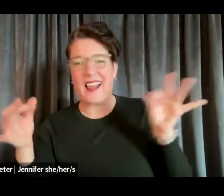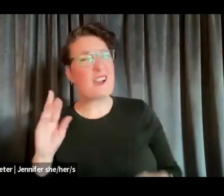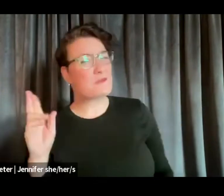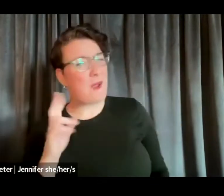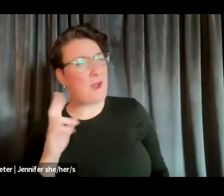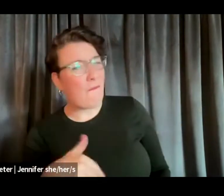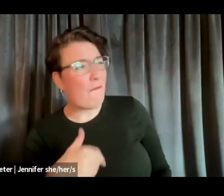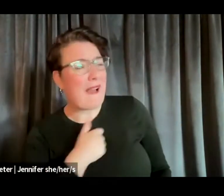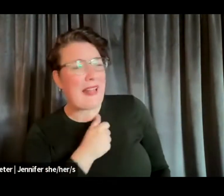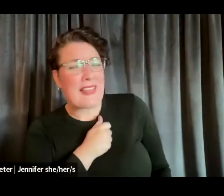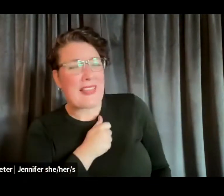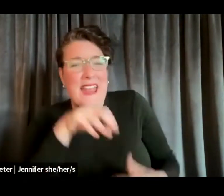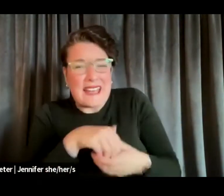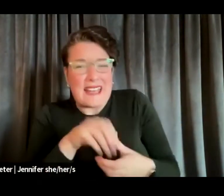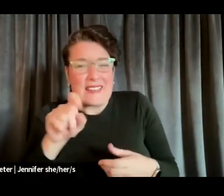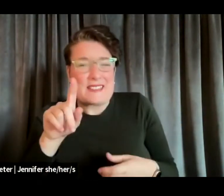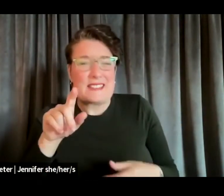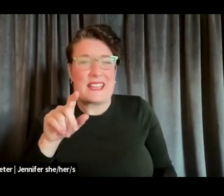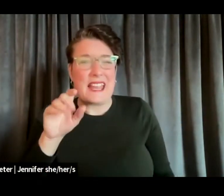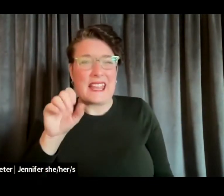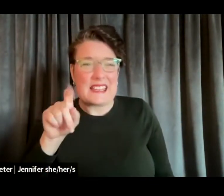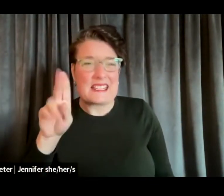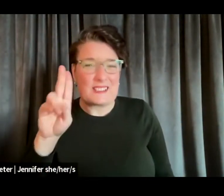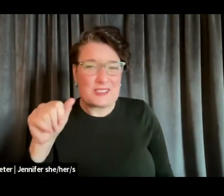that's so beautiful because the Sukkah also one of the